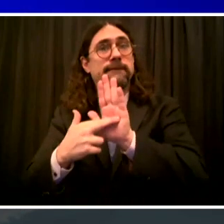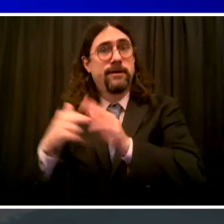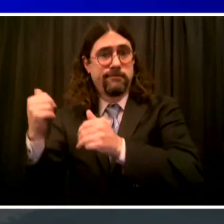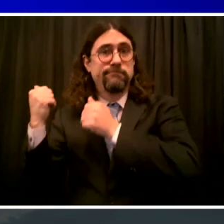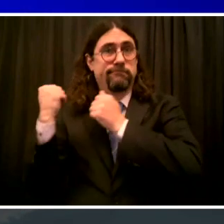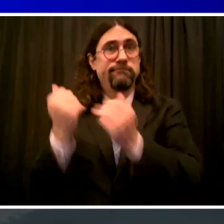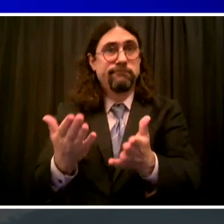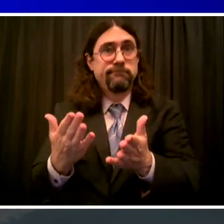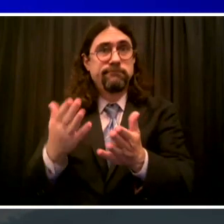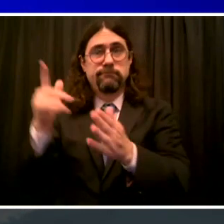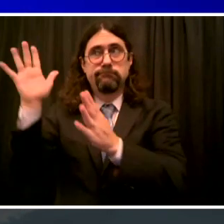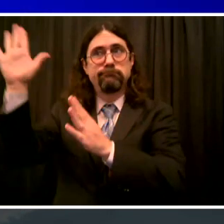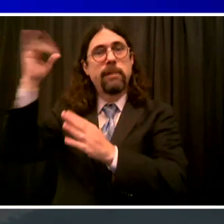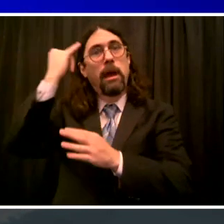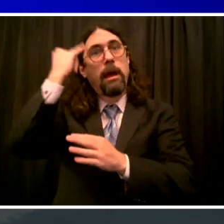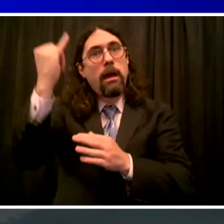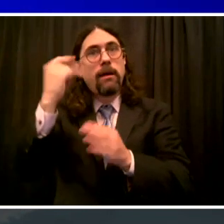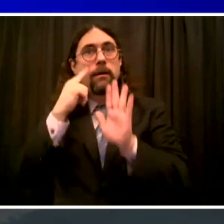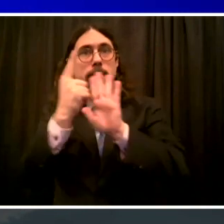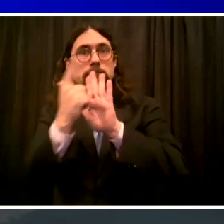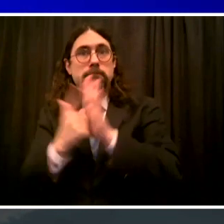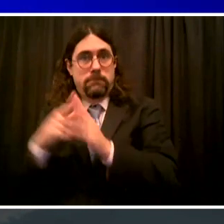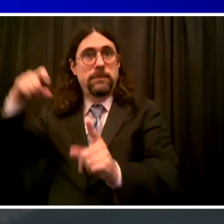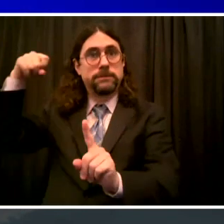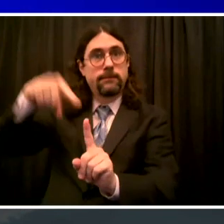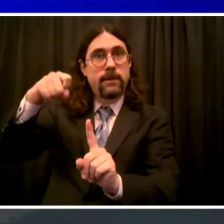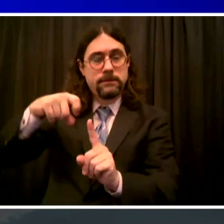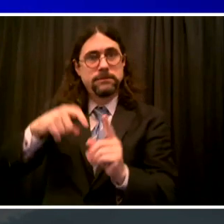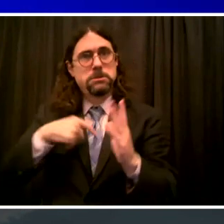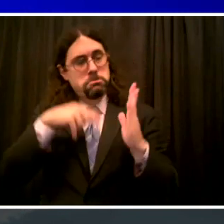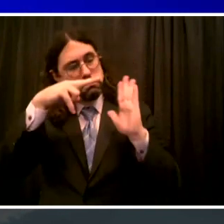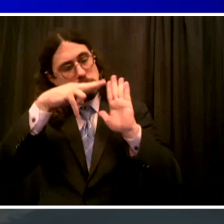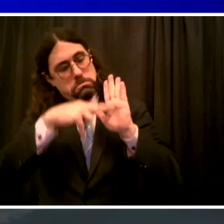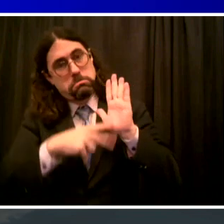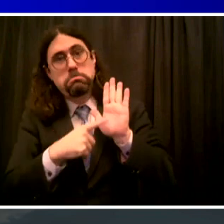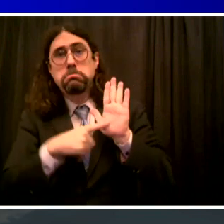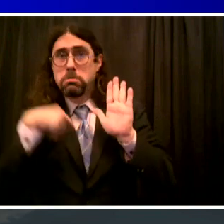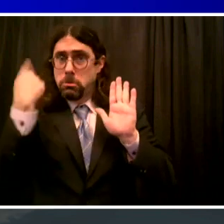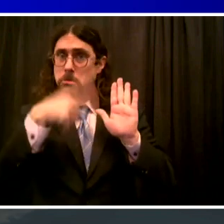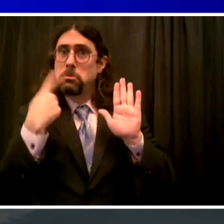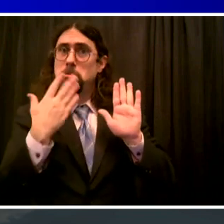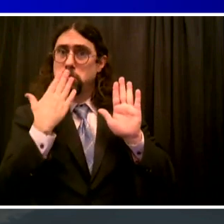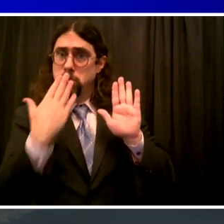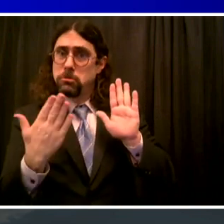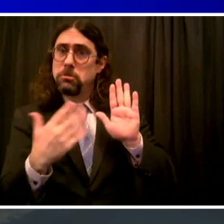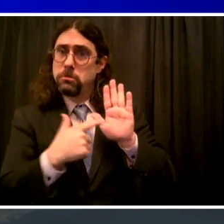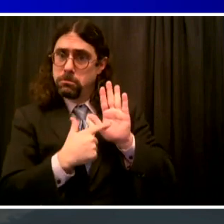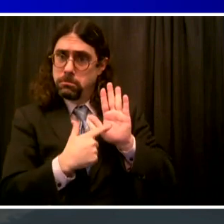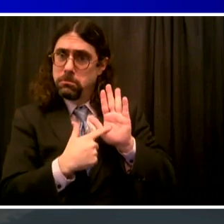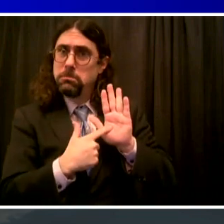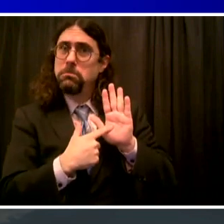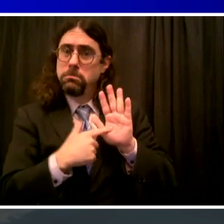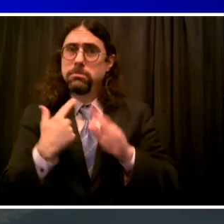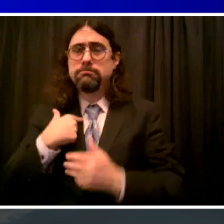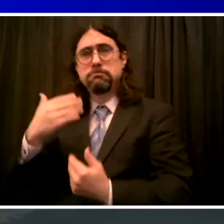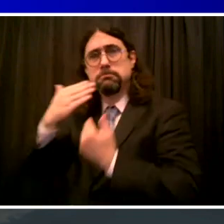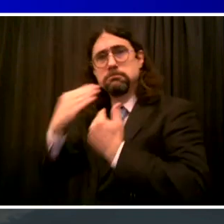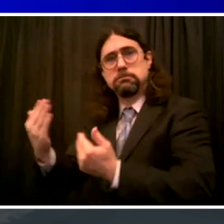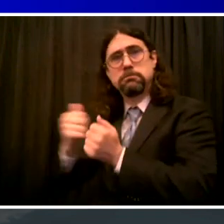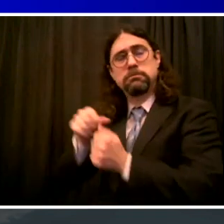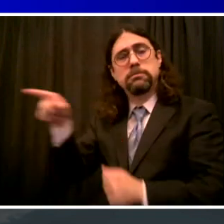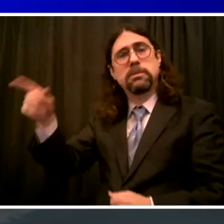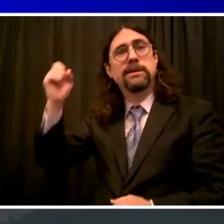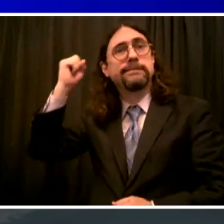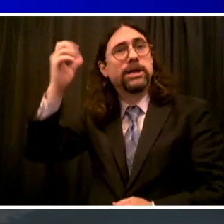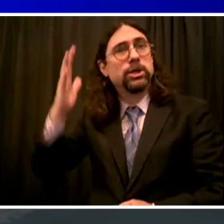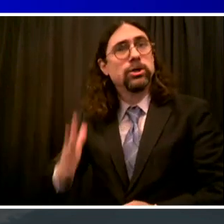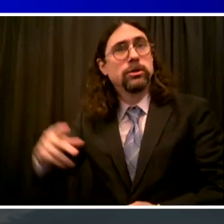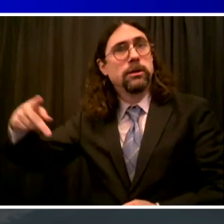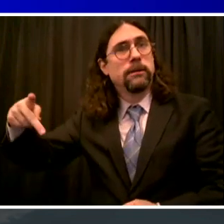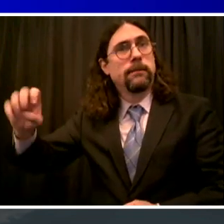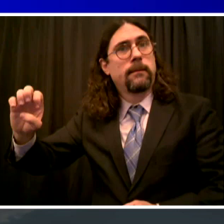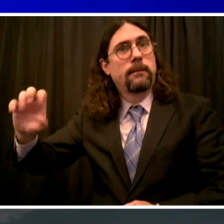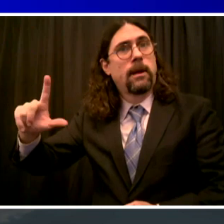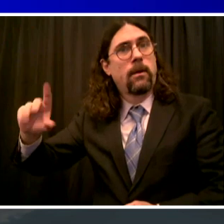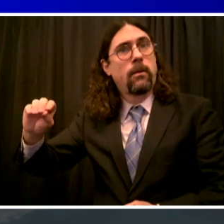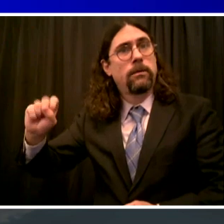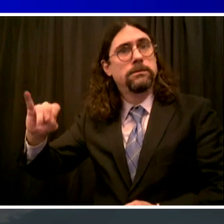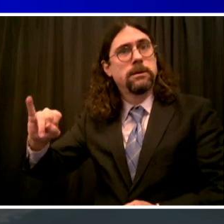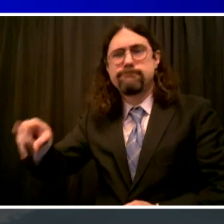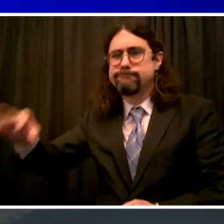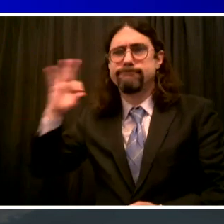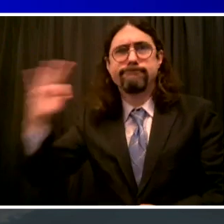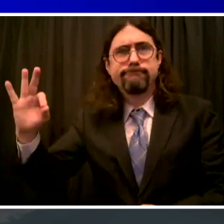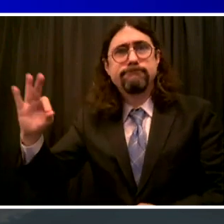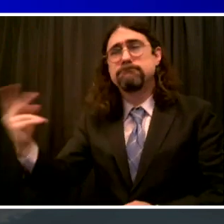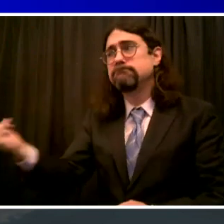TO THET.